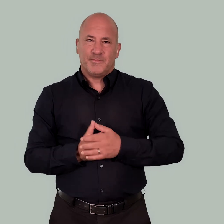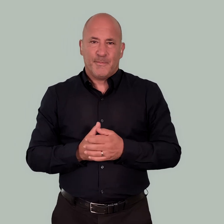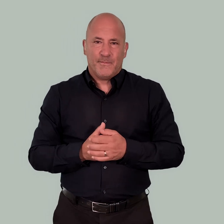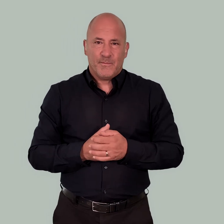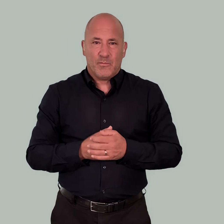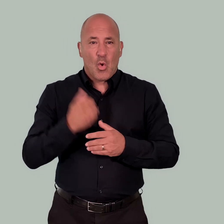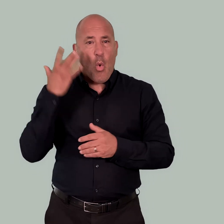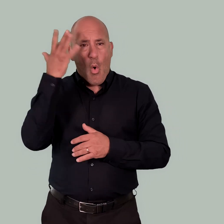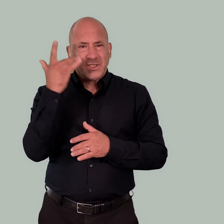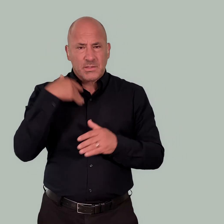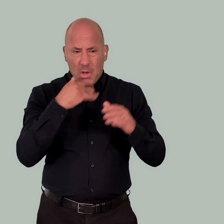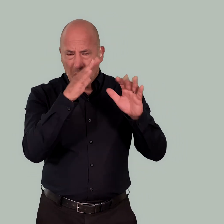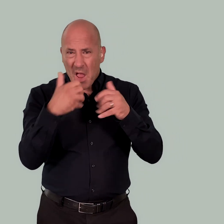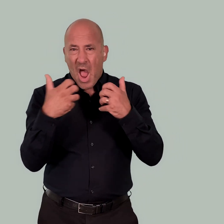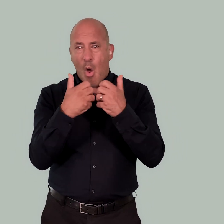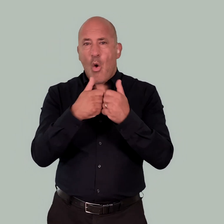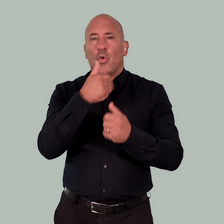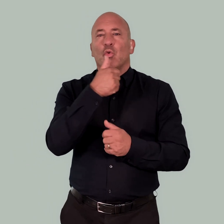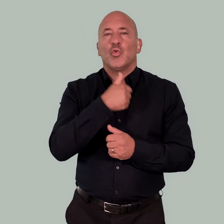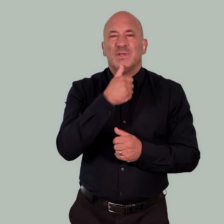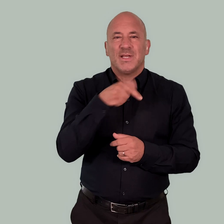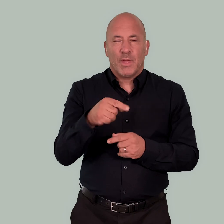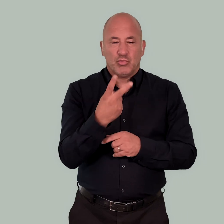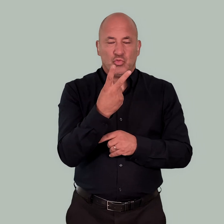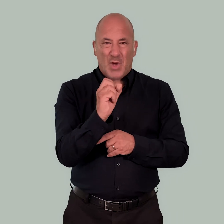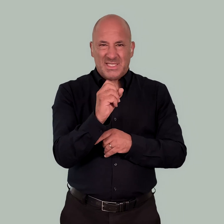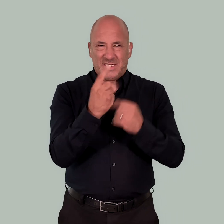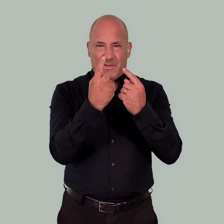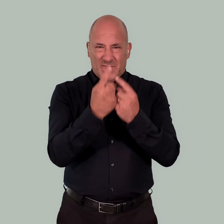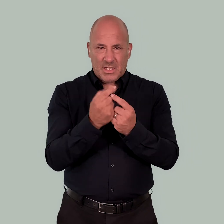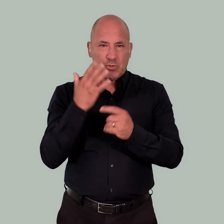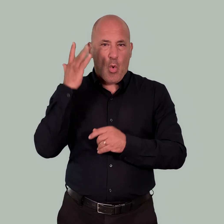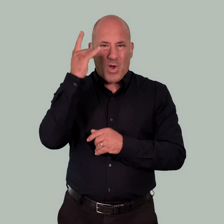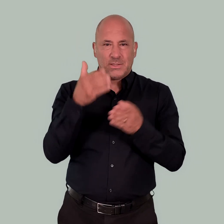(Footnote 18 - Autism was screened for using an adapted version of the 20-item